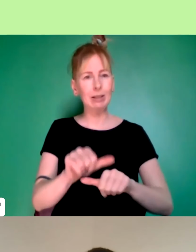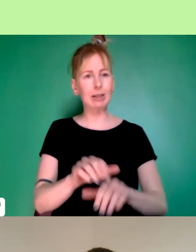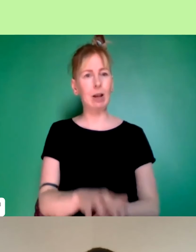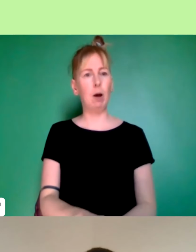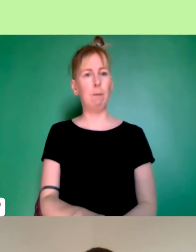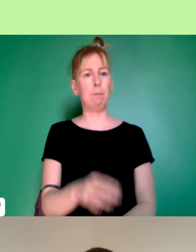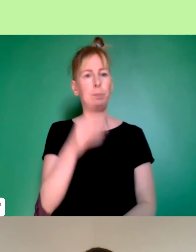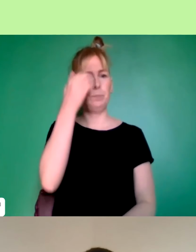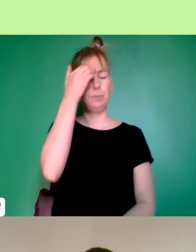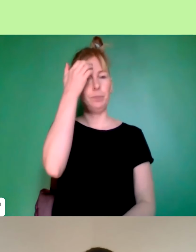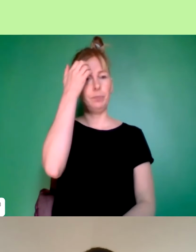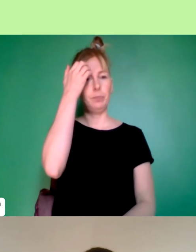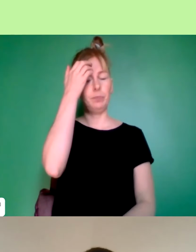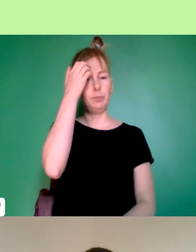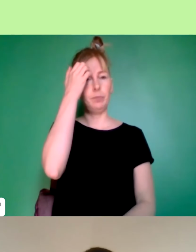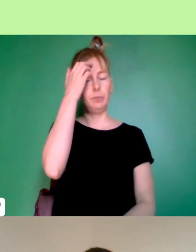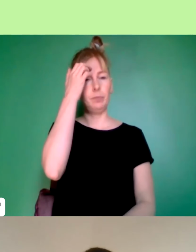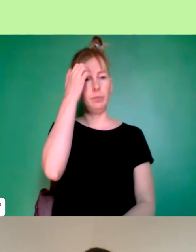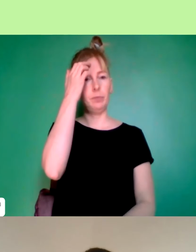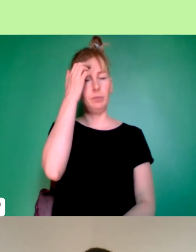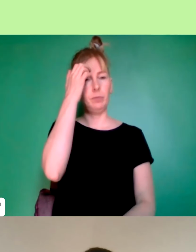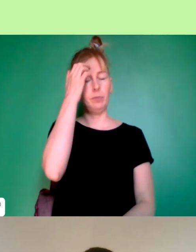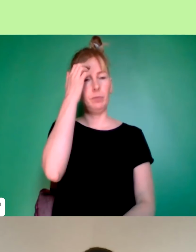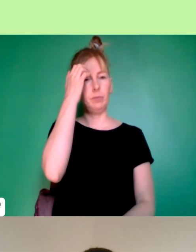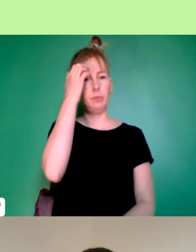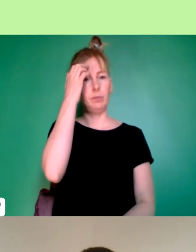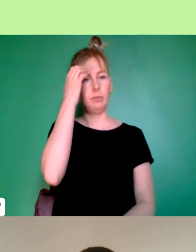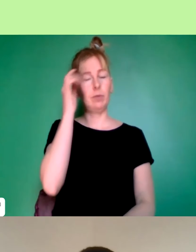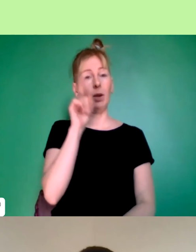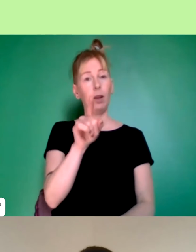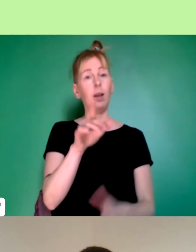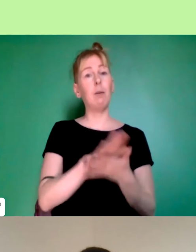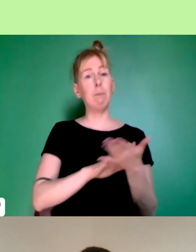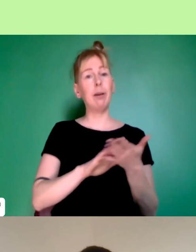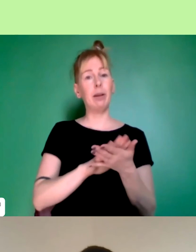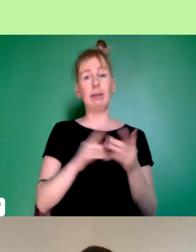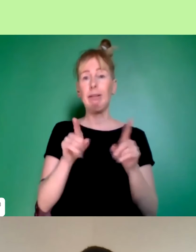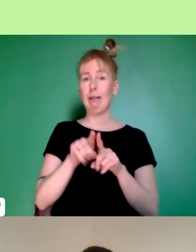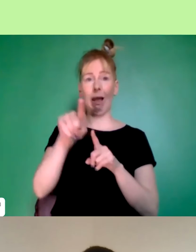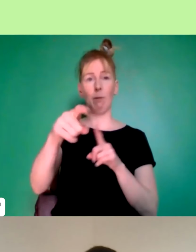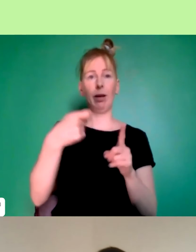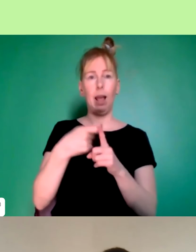said, a way of not seeing that, as Khanyisile says, you know, that conflict resolution in